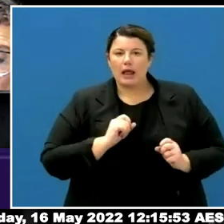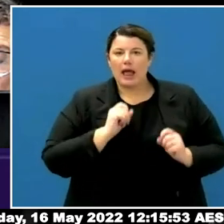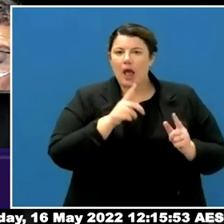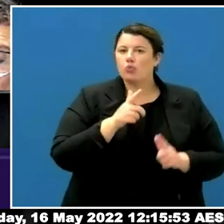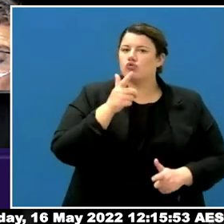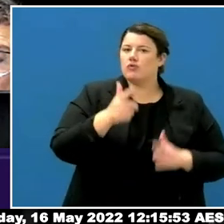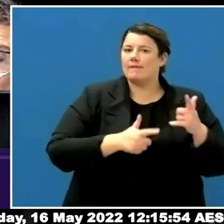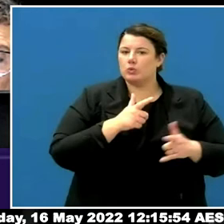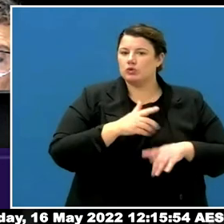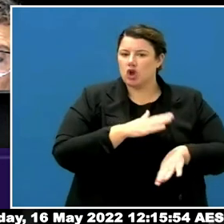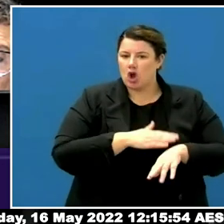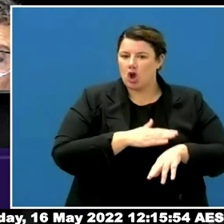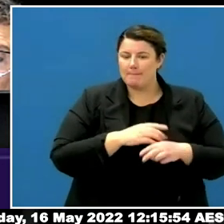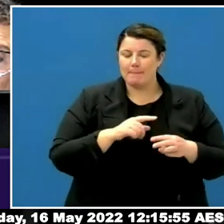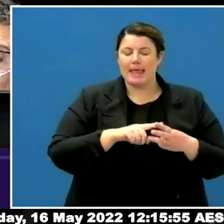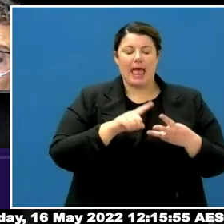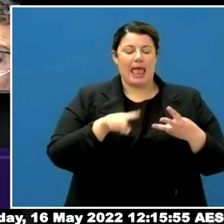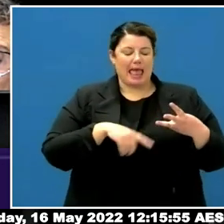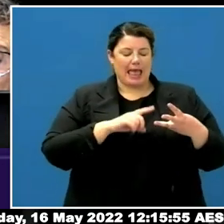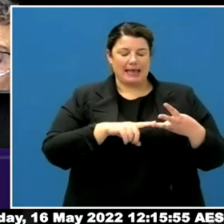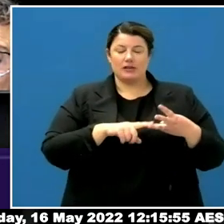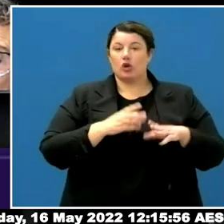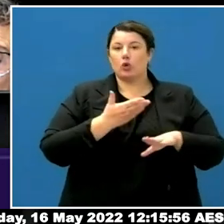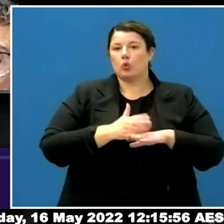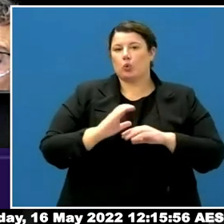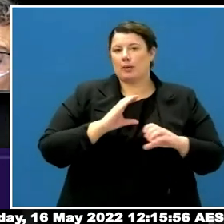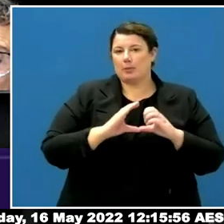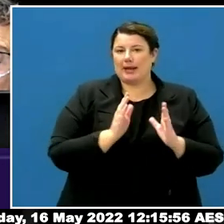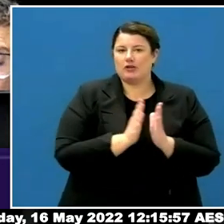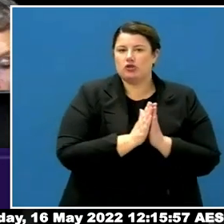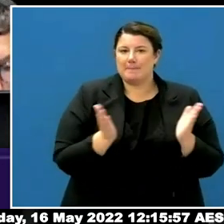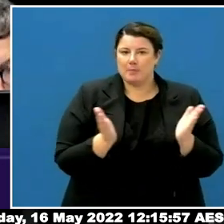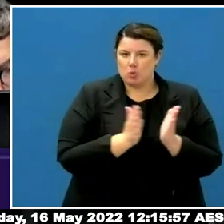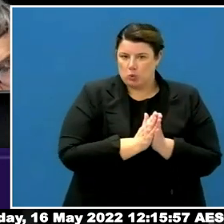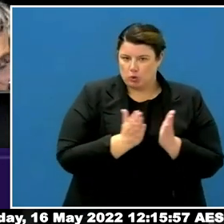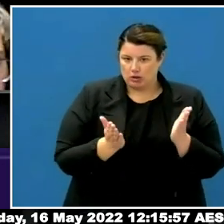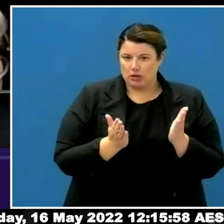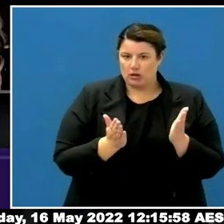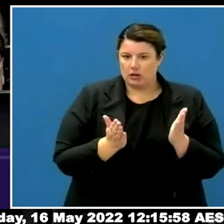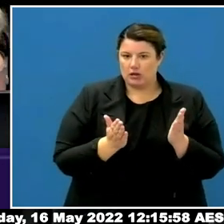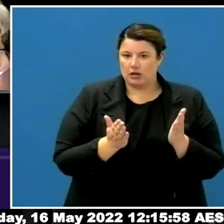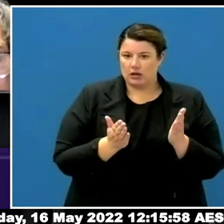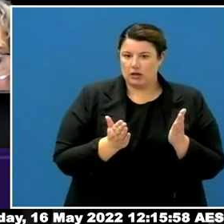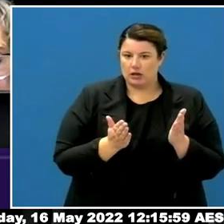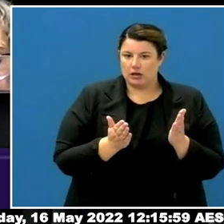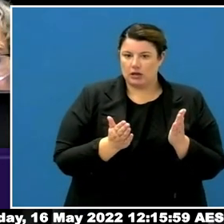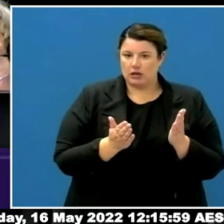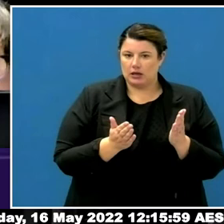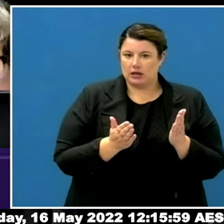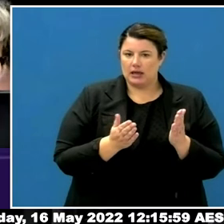And a book - and the new communication book with the - like the flash cards in it. Flash cards.